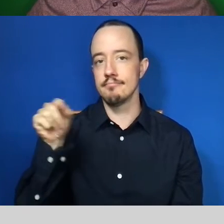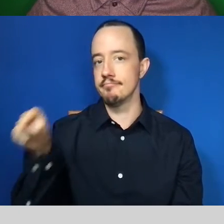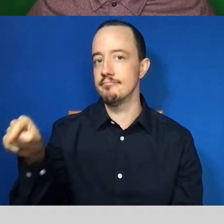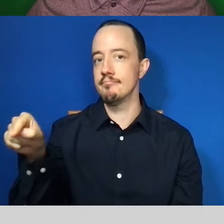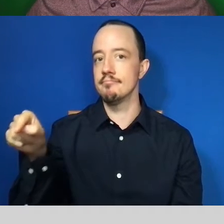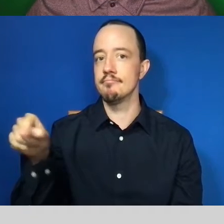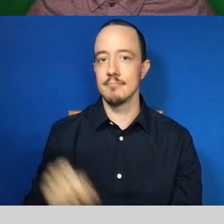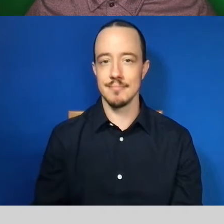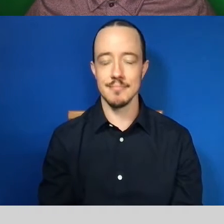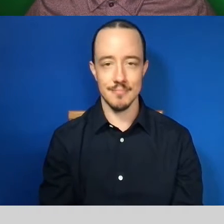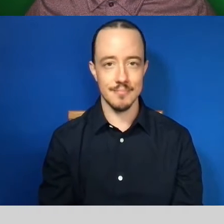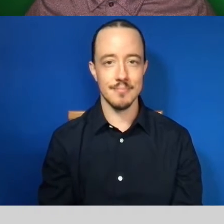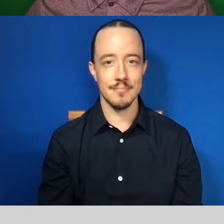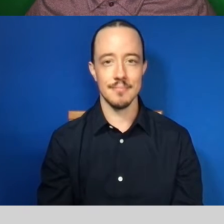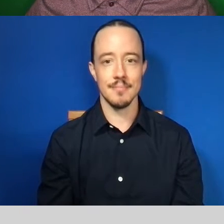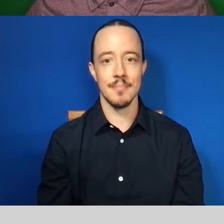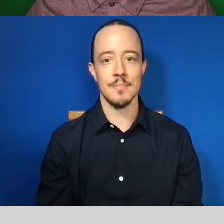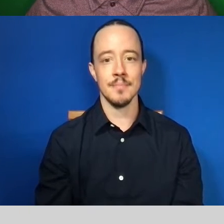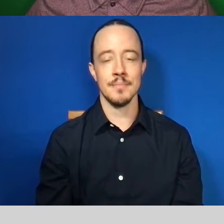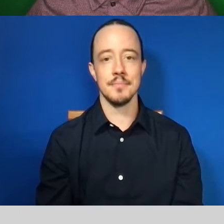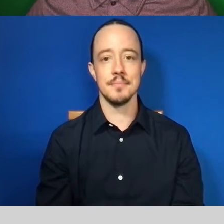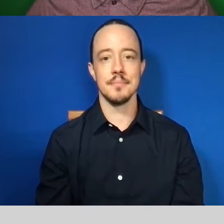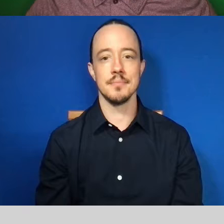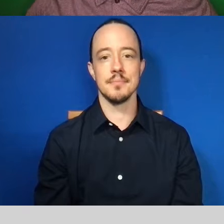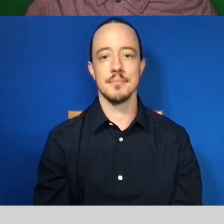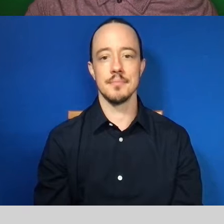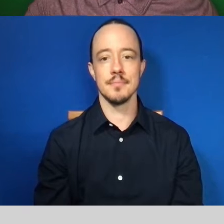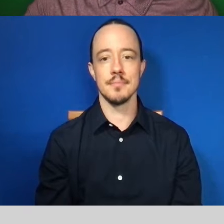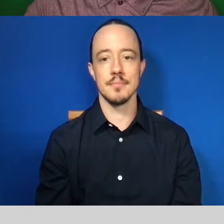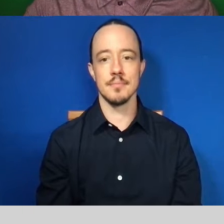as well as on my speaker page, please feel free to keep in touch with me there.